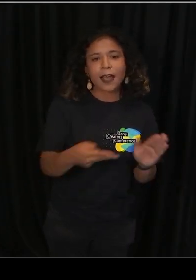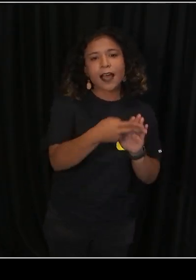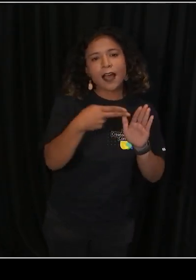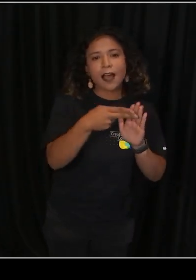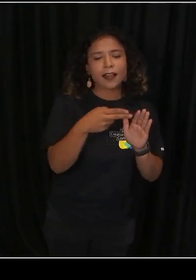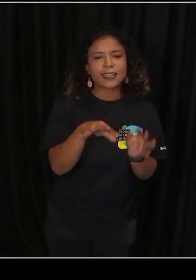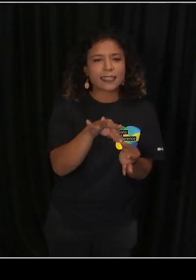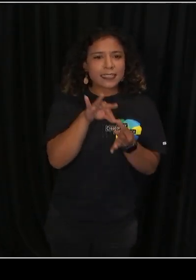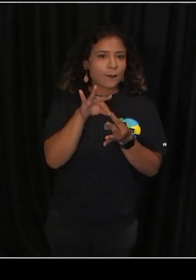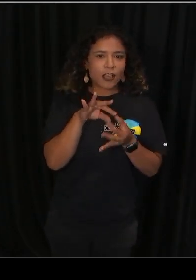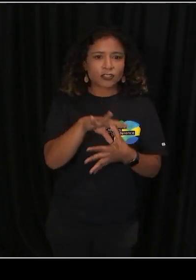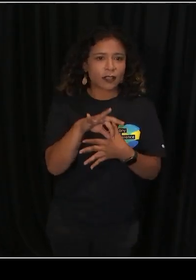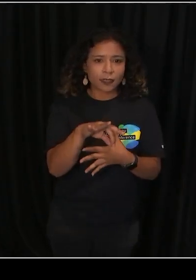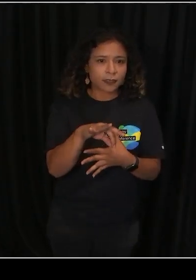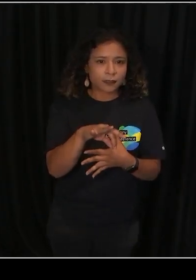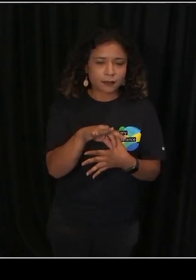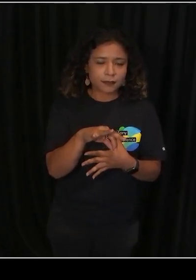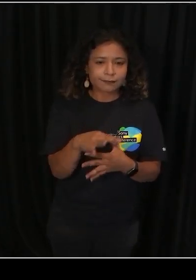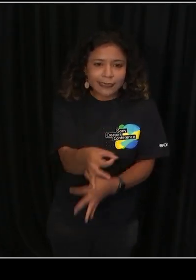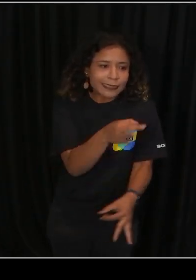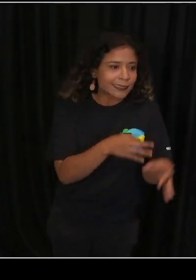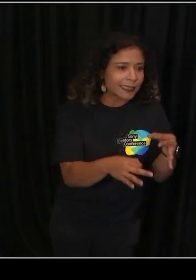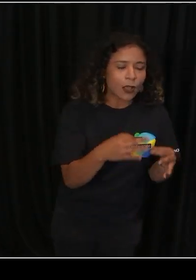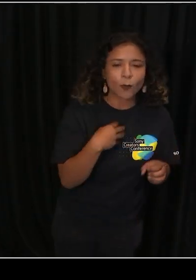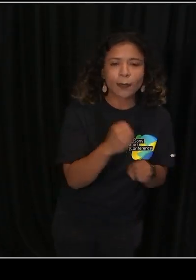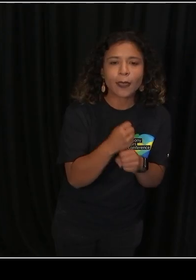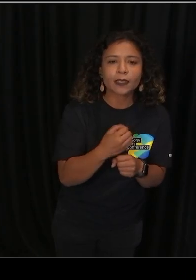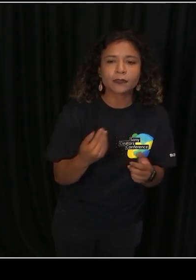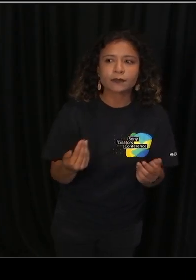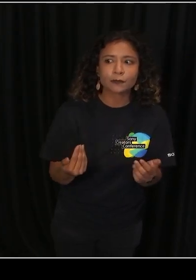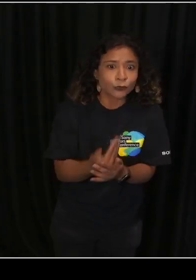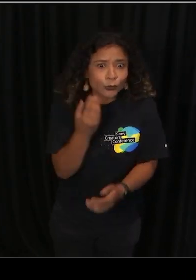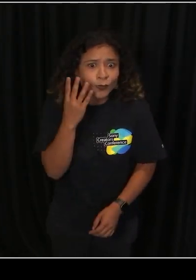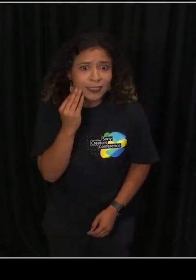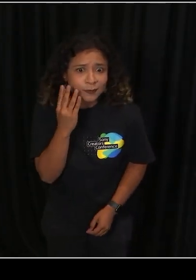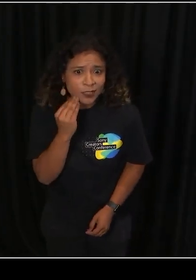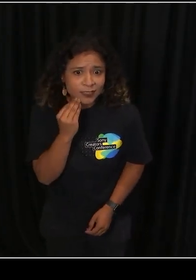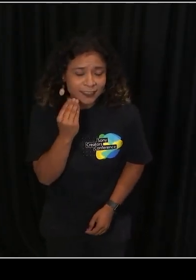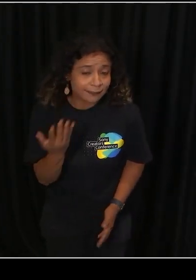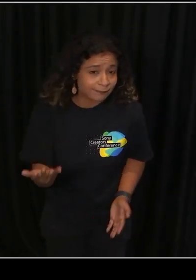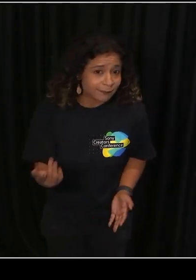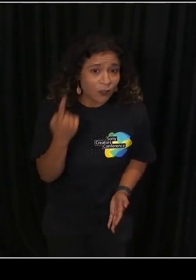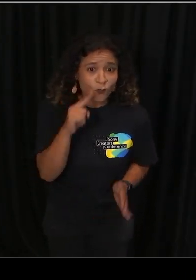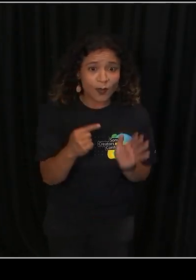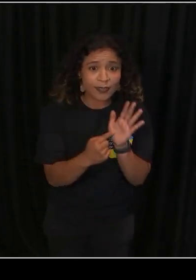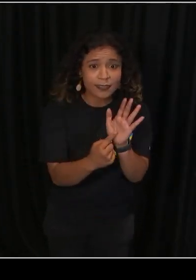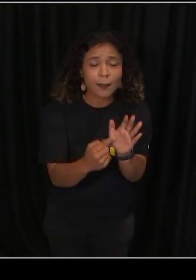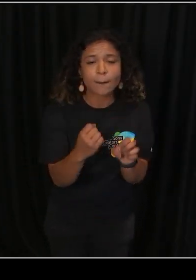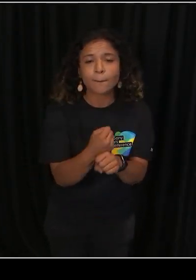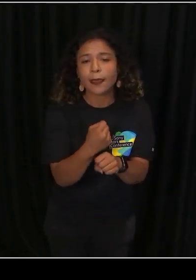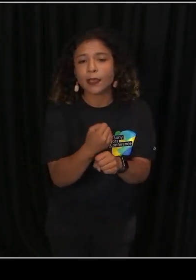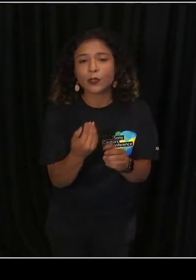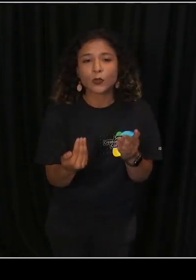So we have to make up new experiences by, for example, making the new events in the virtual world